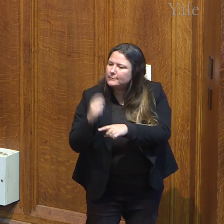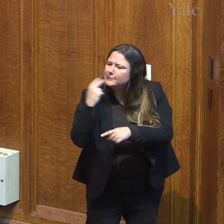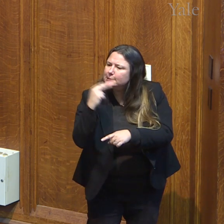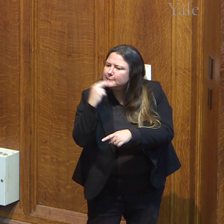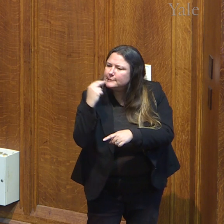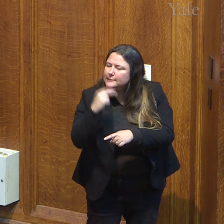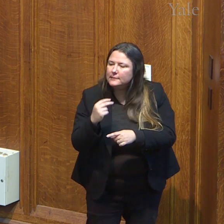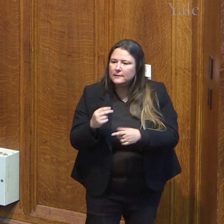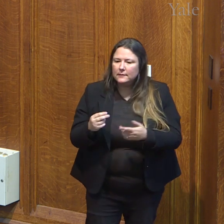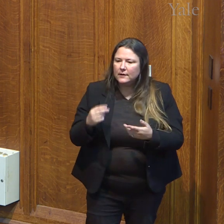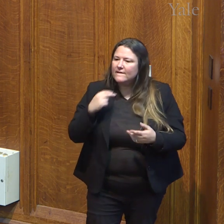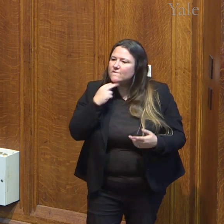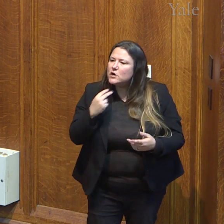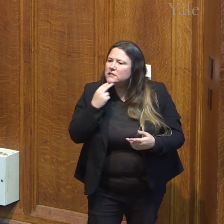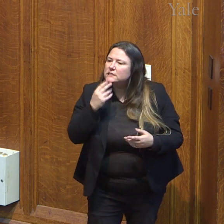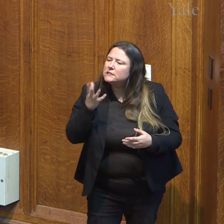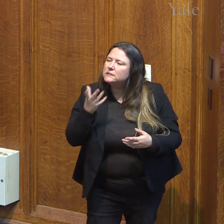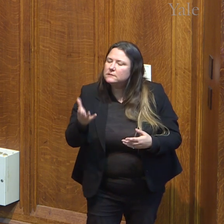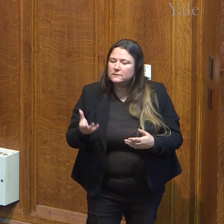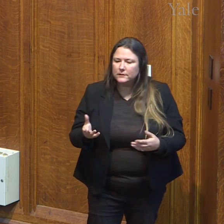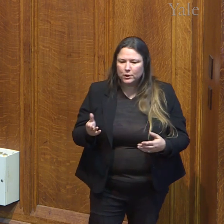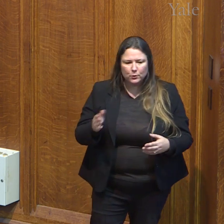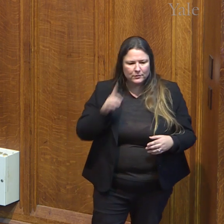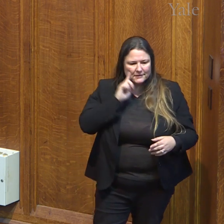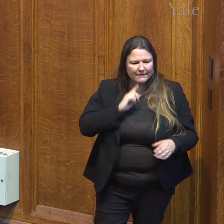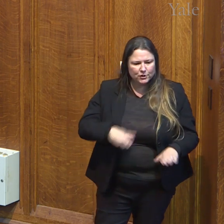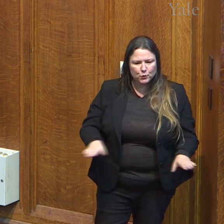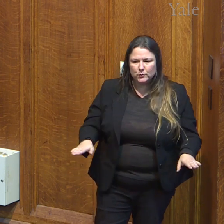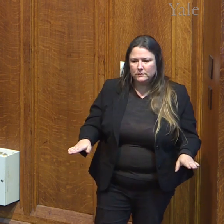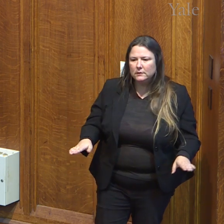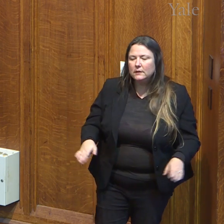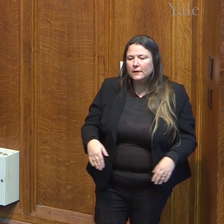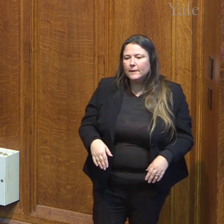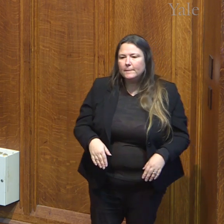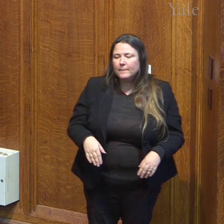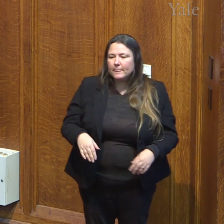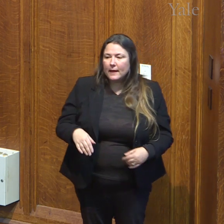by Deaf children have a necessity got things backwards.